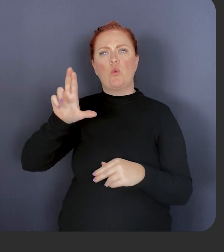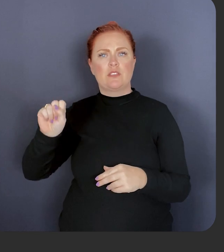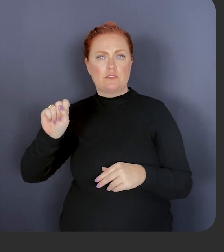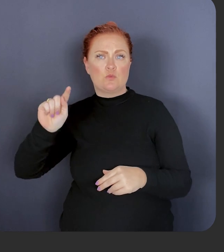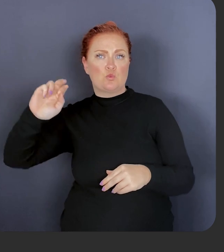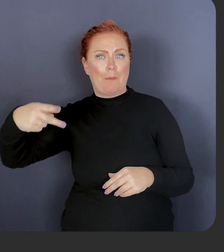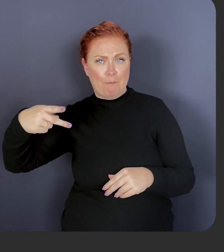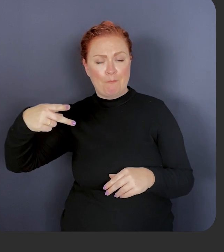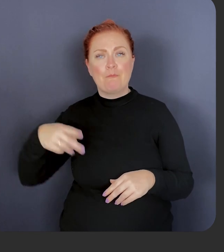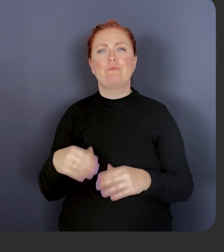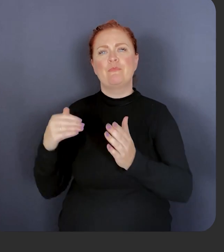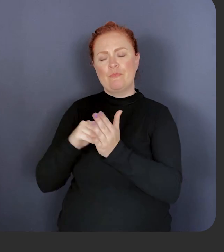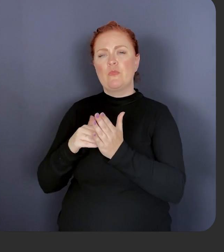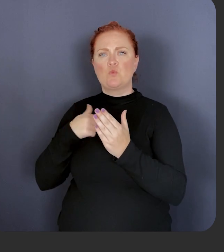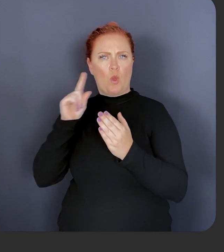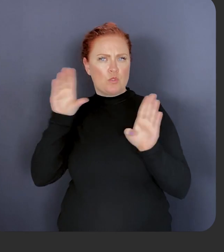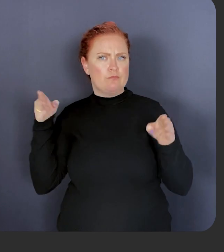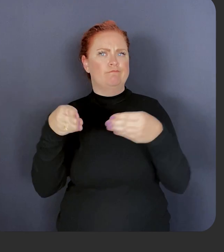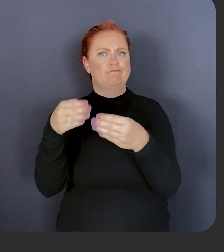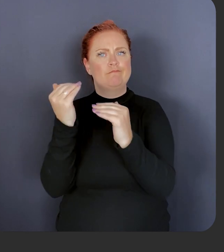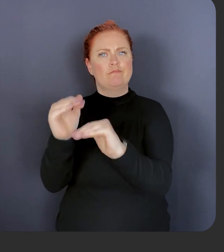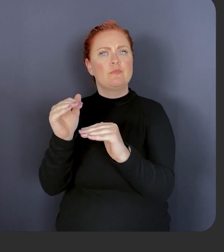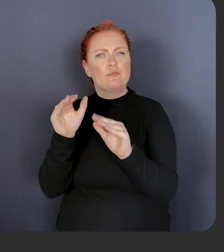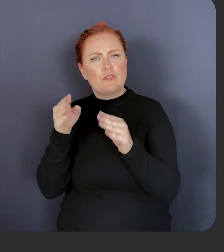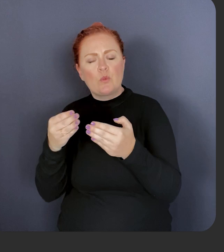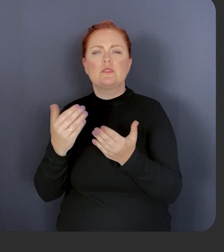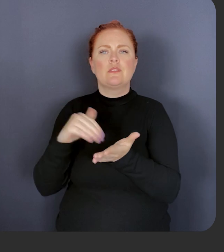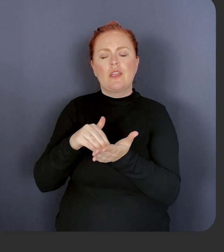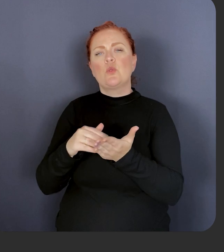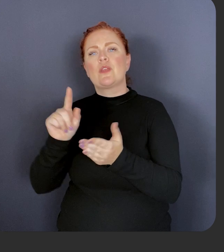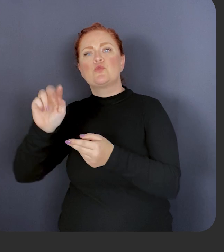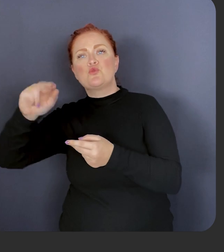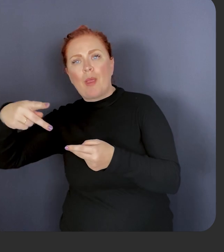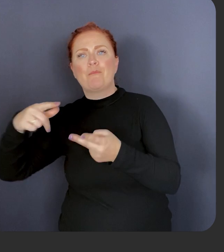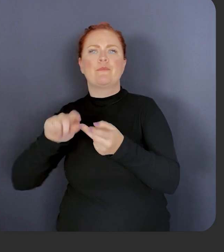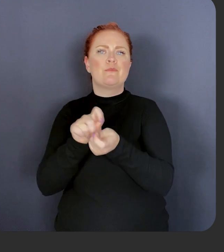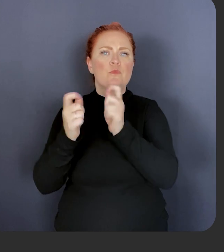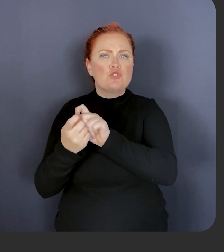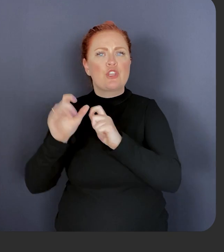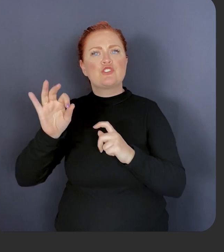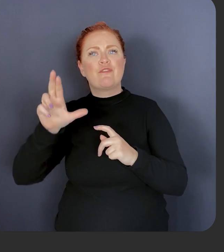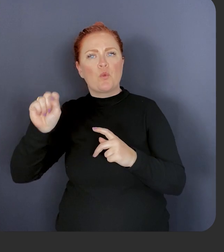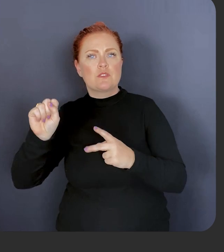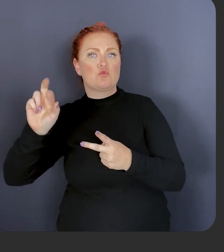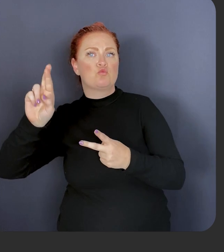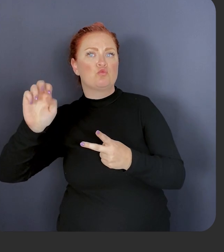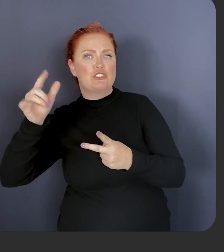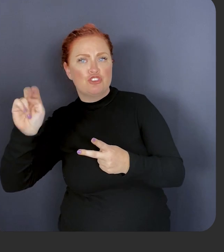So this is things where I want to trap focus, and there's a bunch of options here. So there's trapping focus, there's changing the focus region, and there's